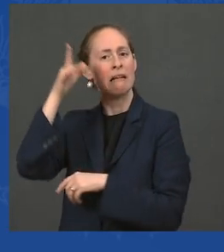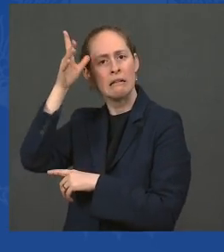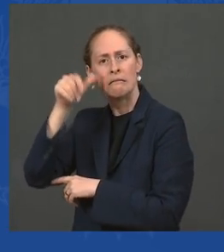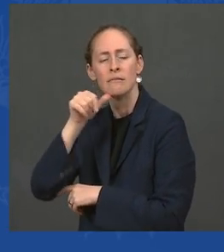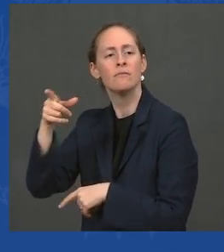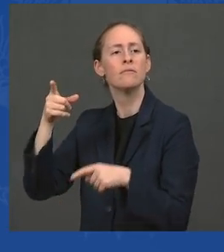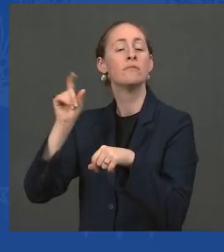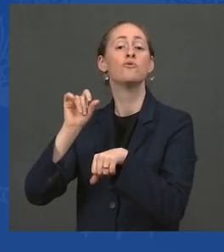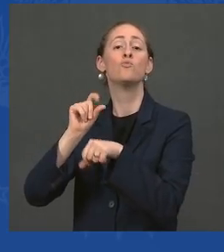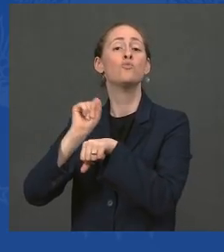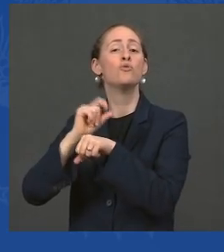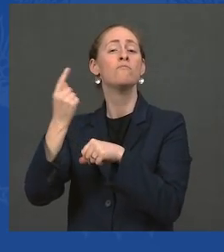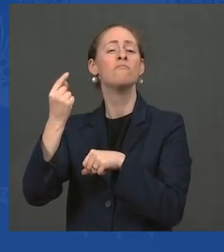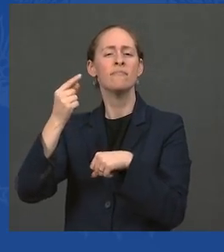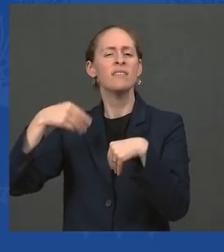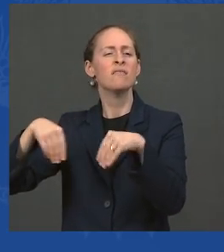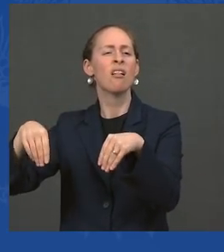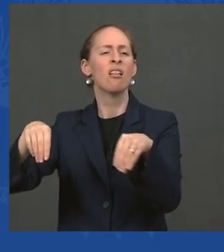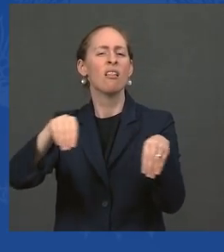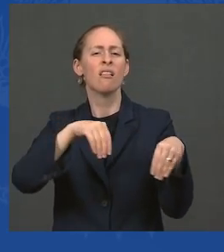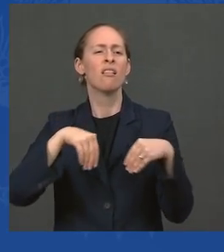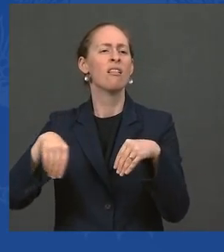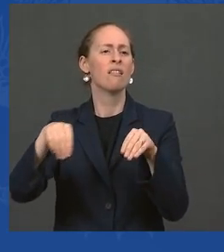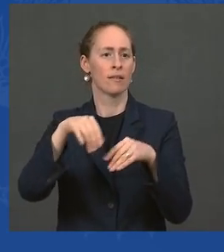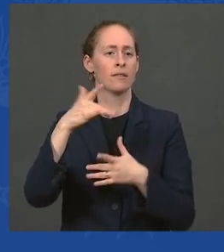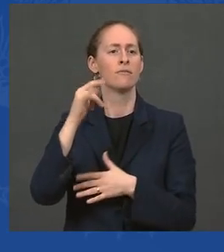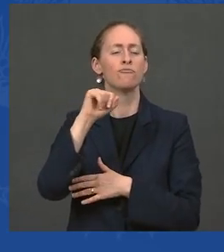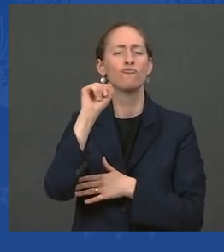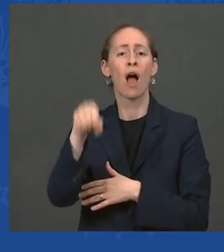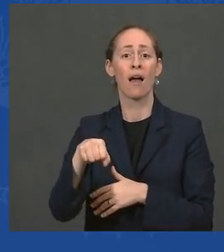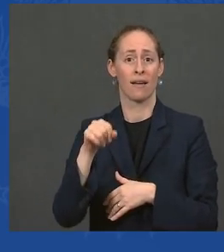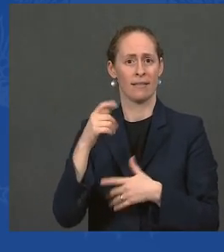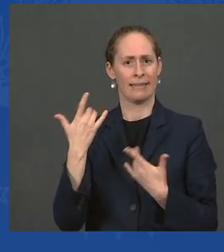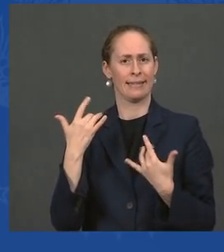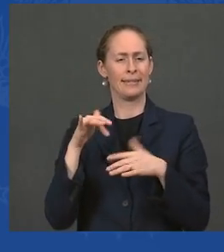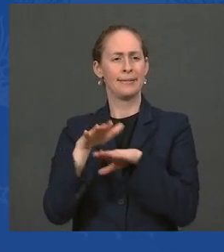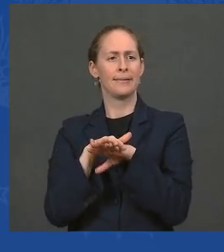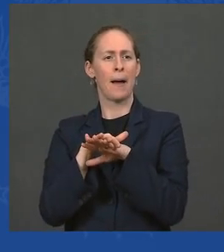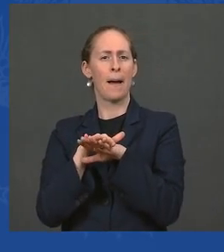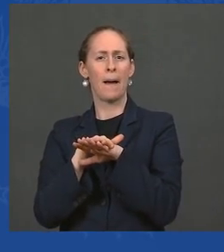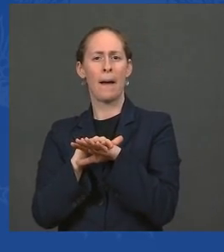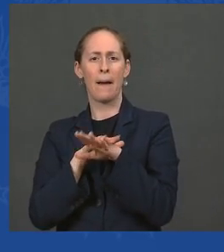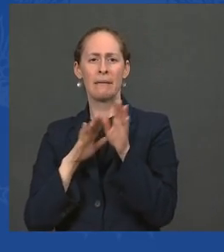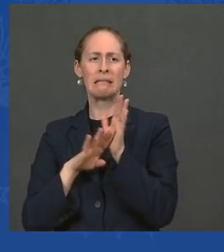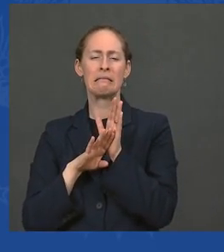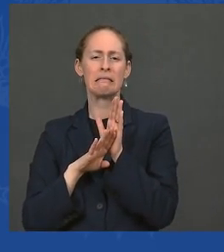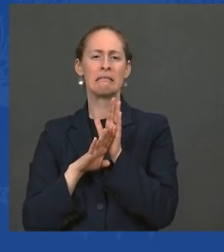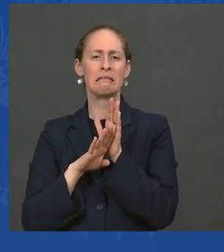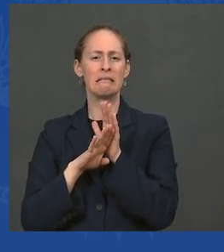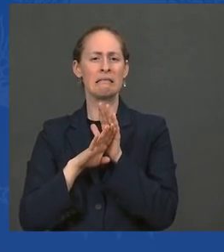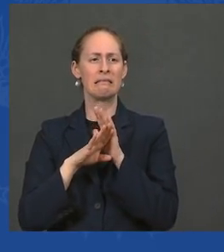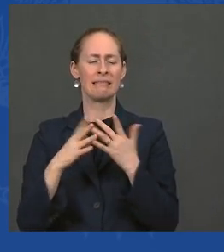And things got slow in Scranton, so we moved. I remember the day he came -- I think the longest walk a parent can make